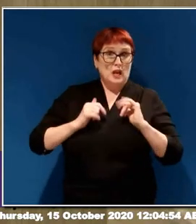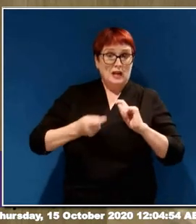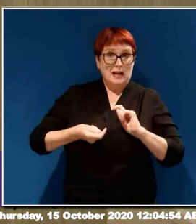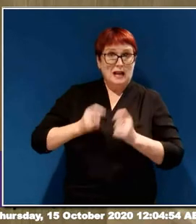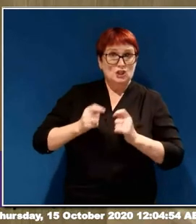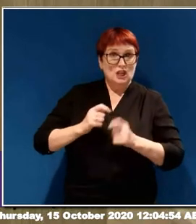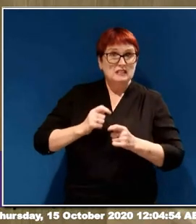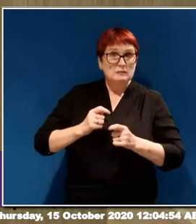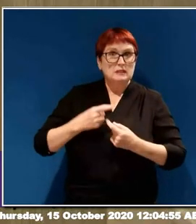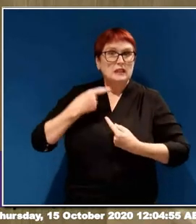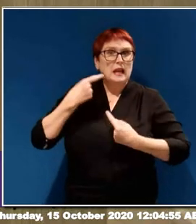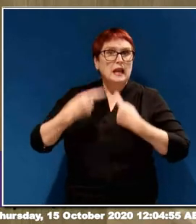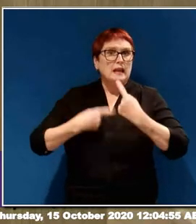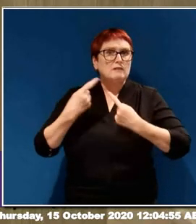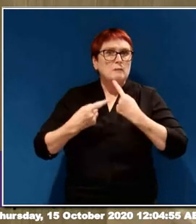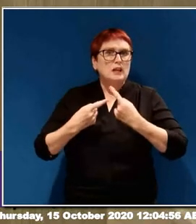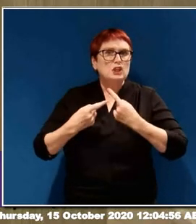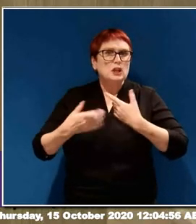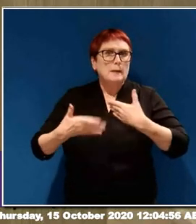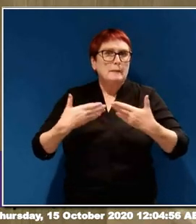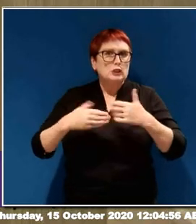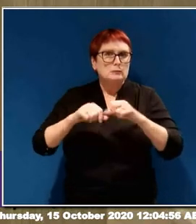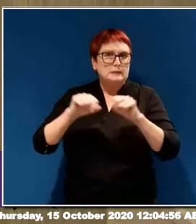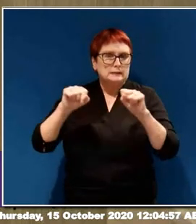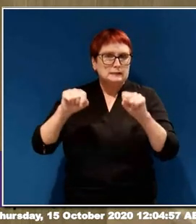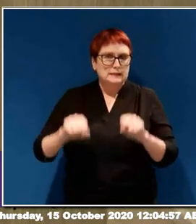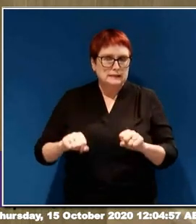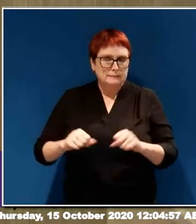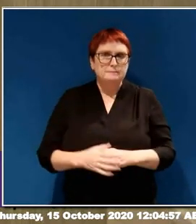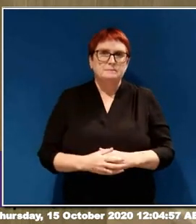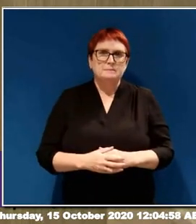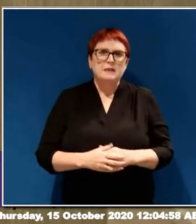which is our disability database, effectively.